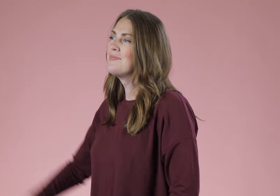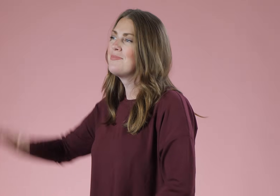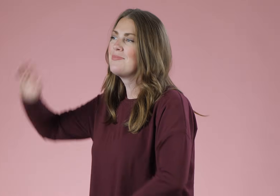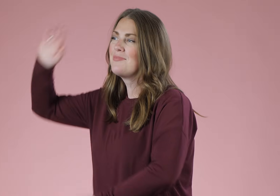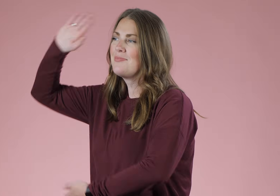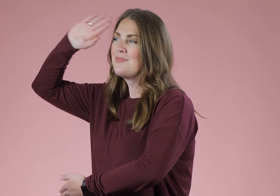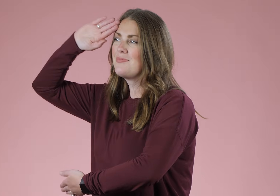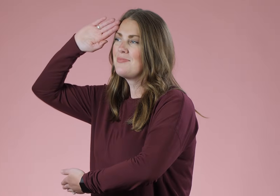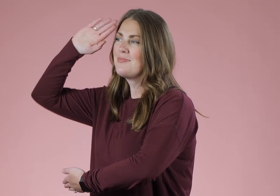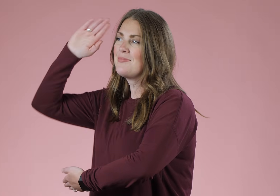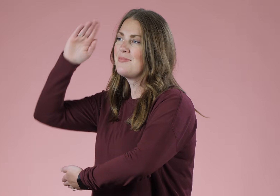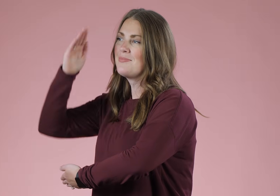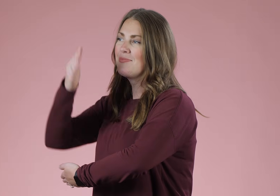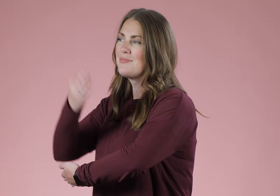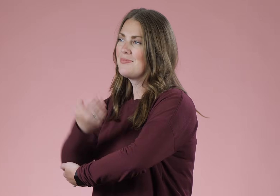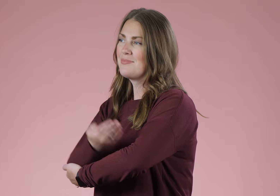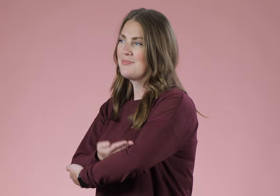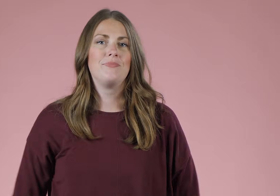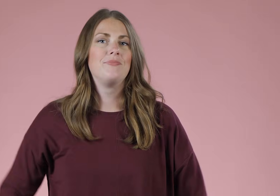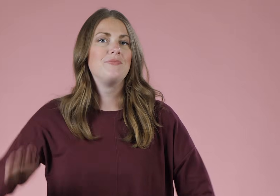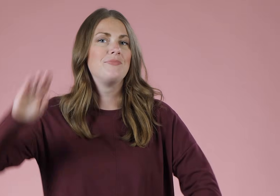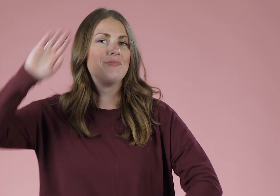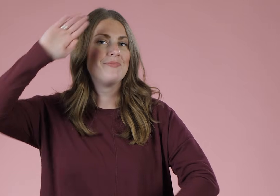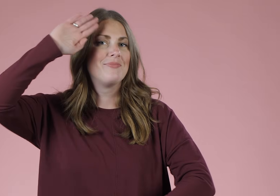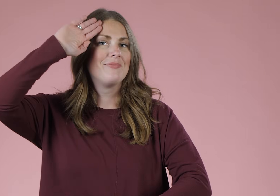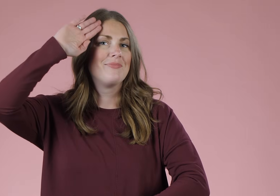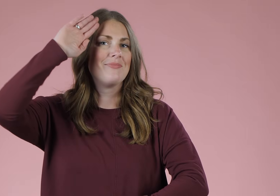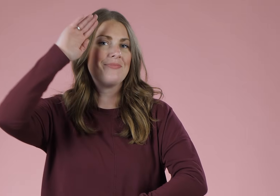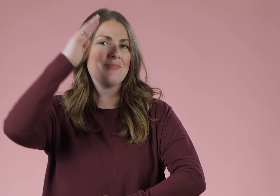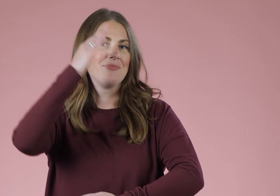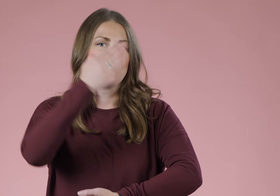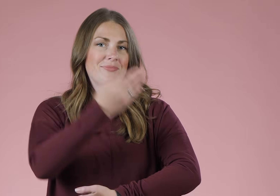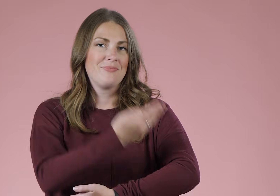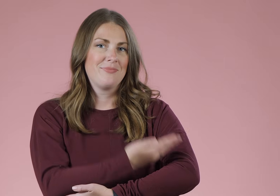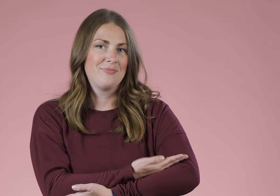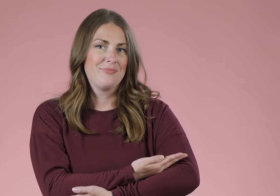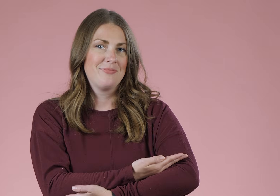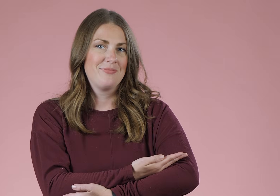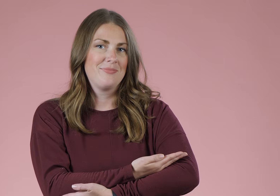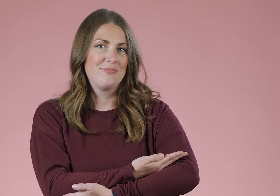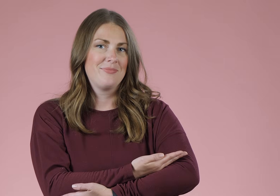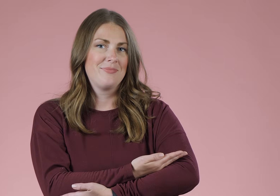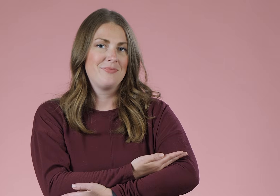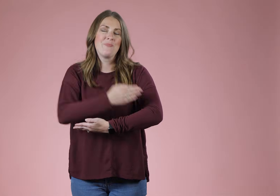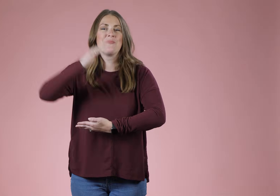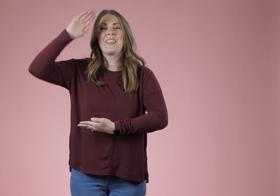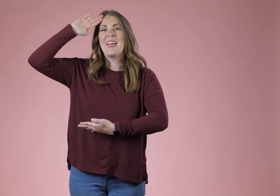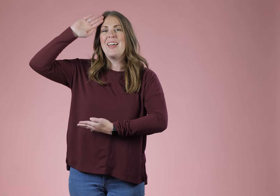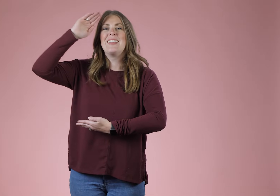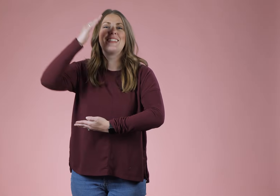It's a flat B-hand from the top of your forehead coming down to a baby